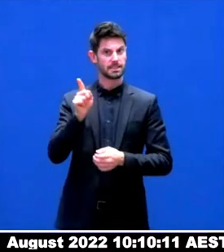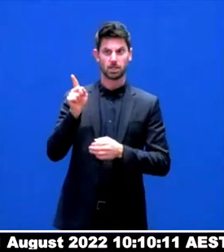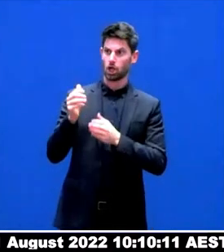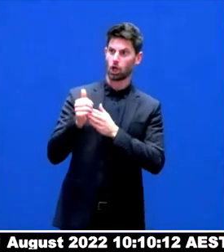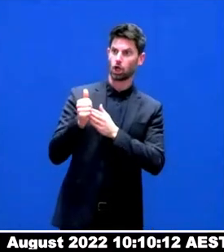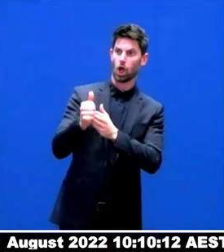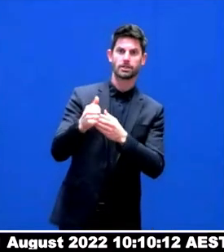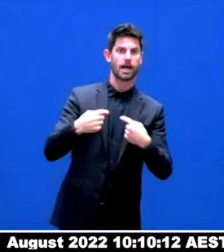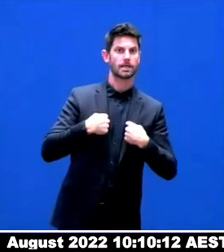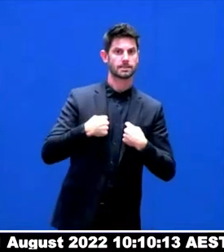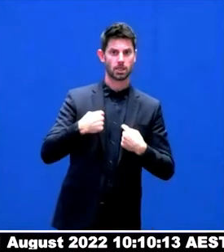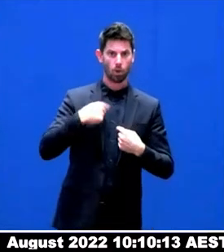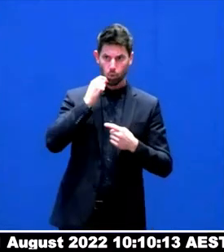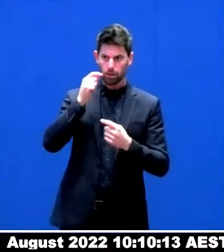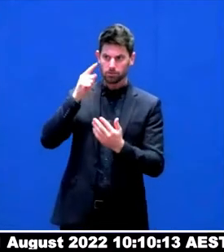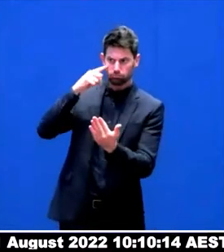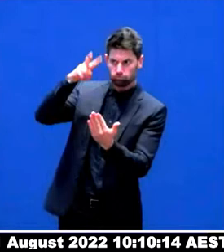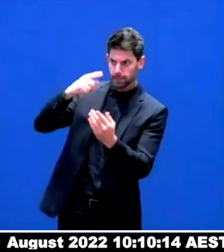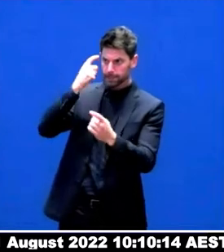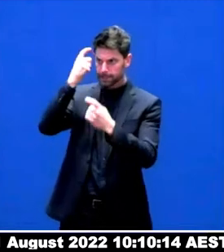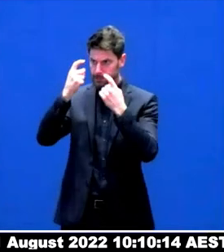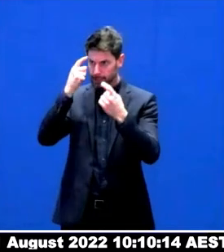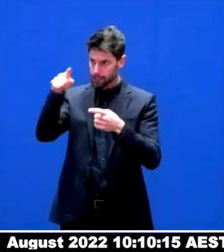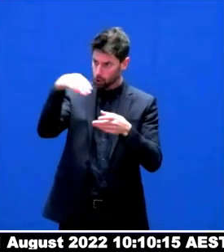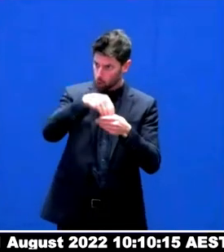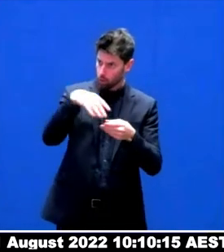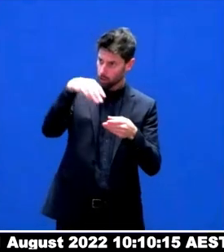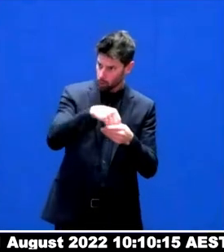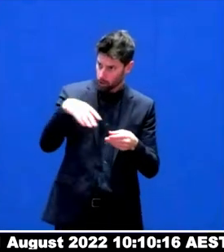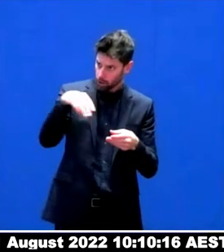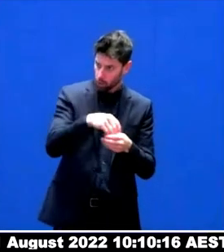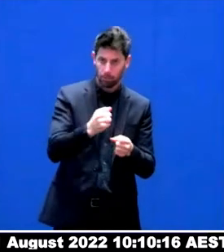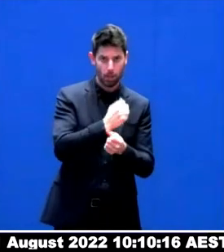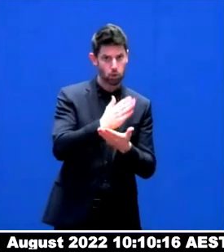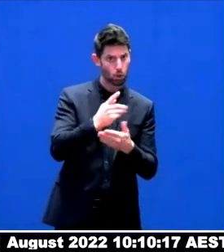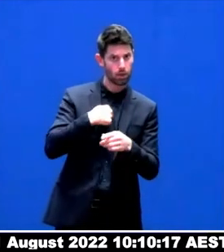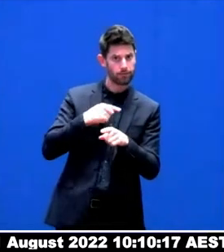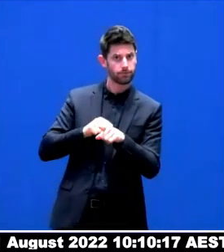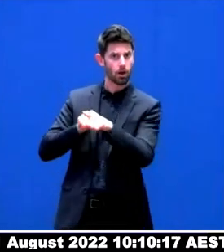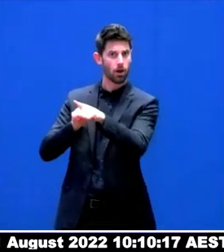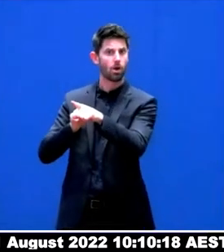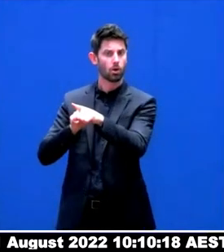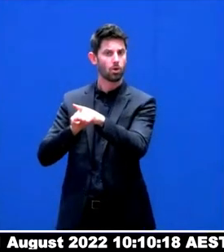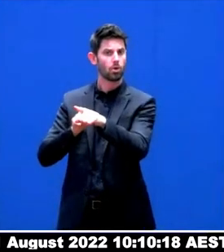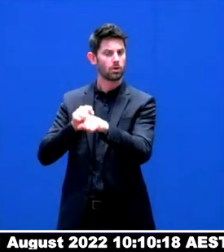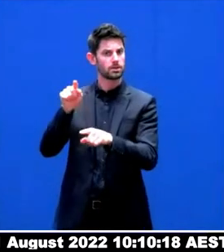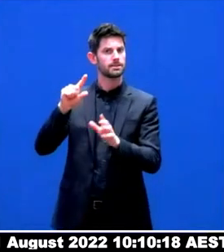in that we consider all aspects of the CRDP and make sure that we're adhering to the obligations for Australia.